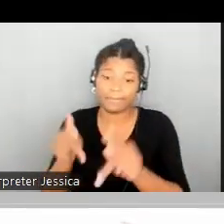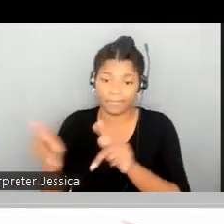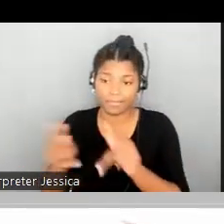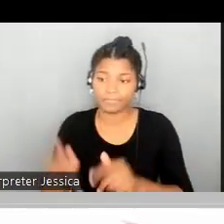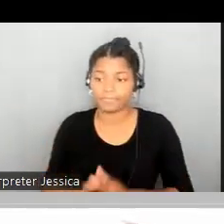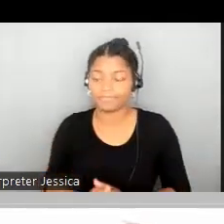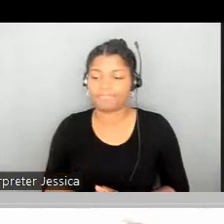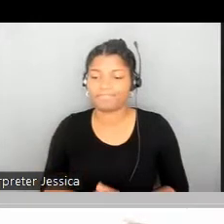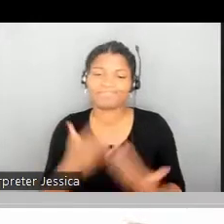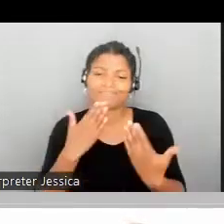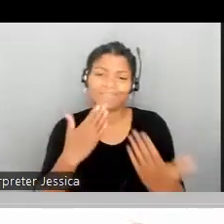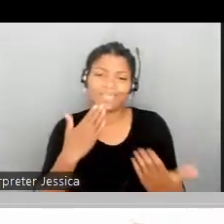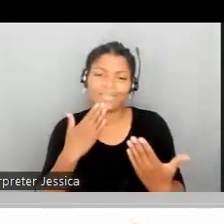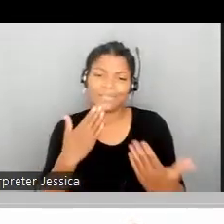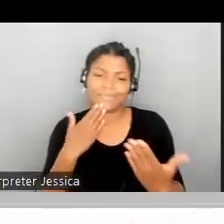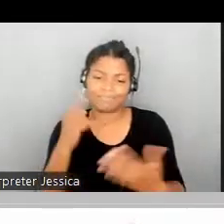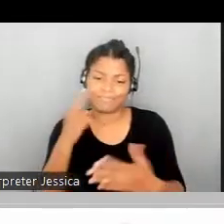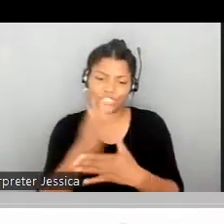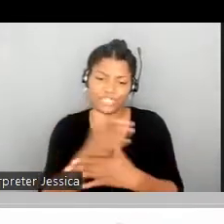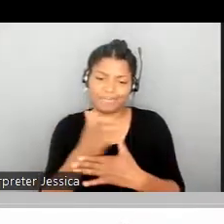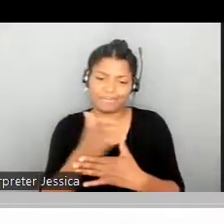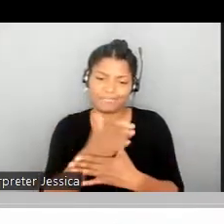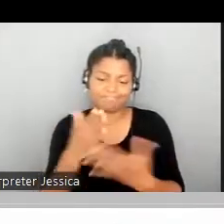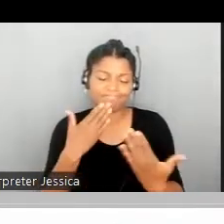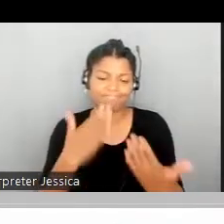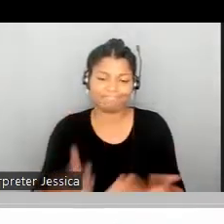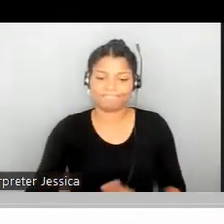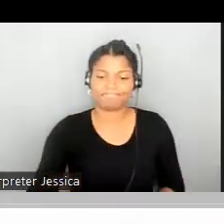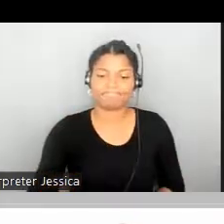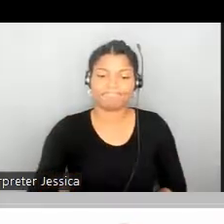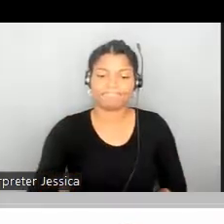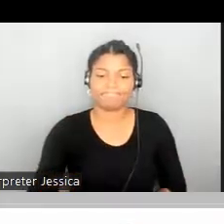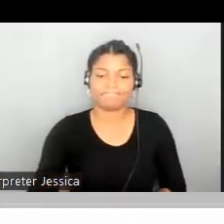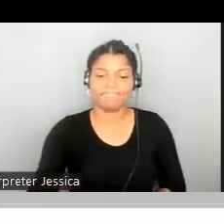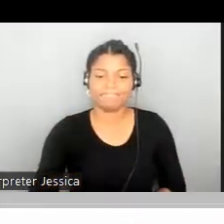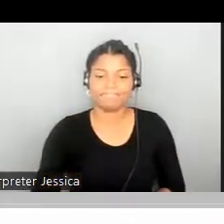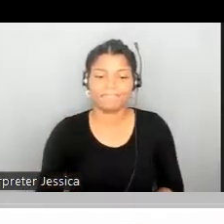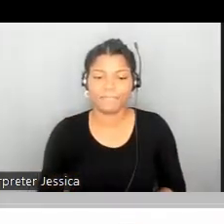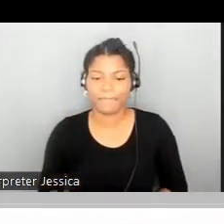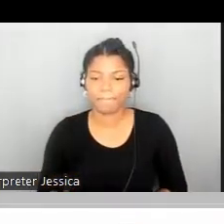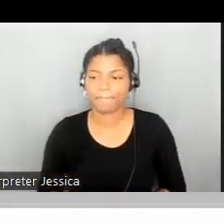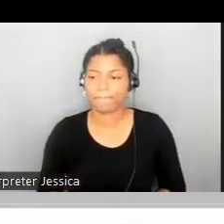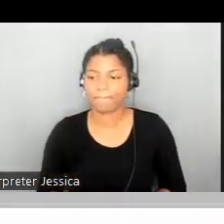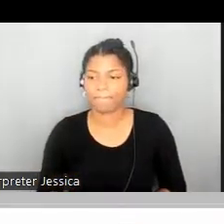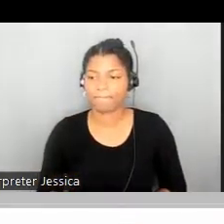So thank you all for sharing. I am seeing lots of responses come in. This is really, really helpful.